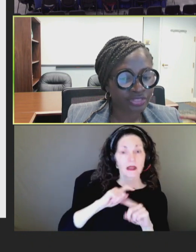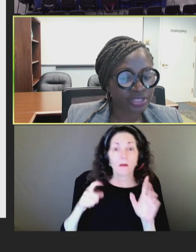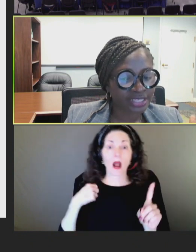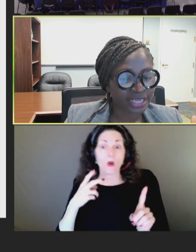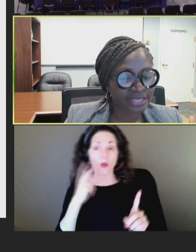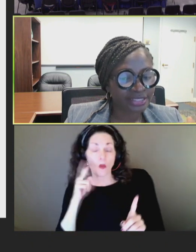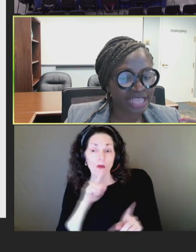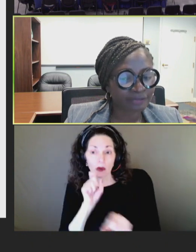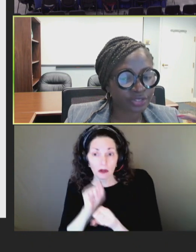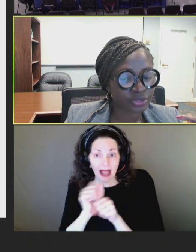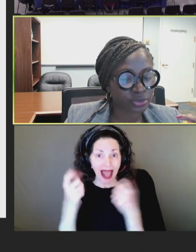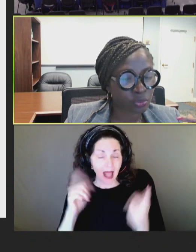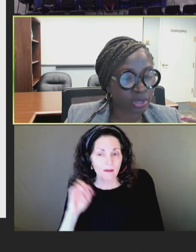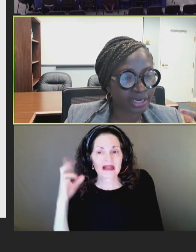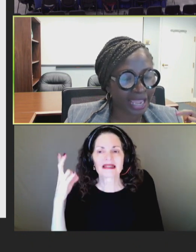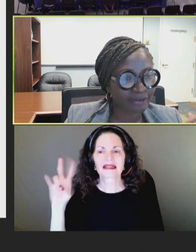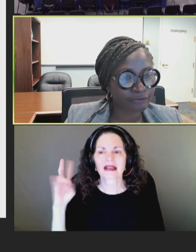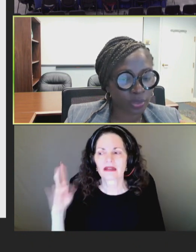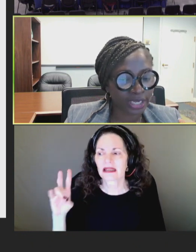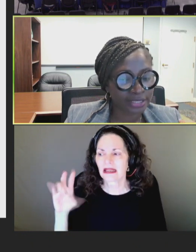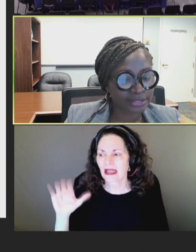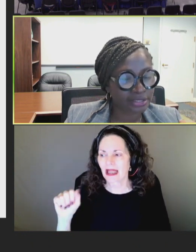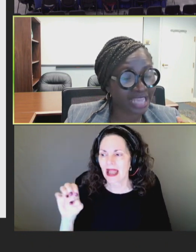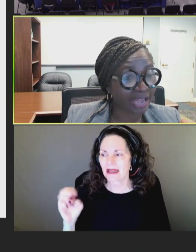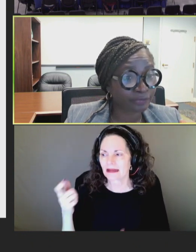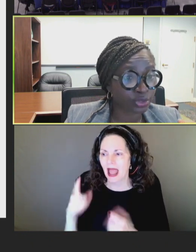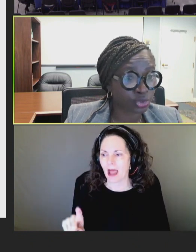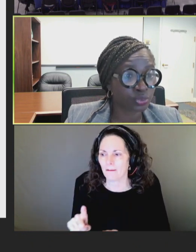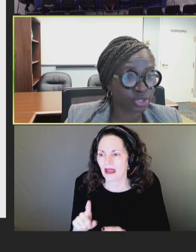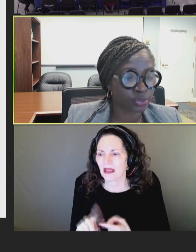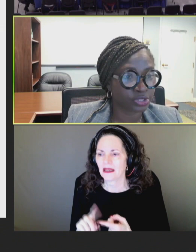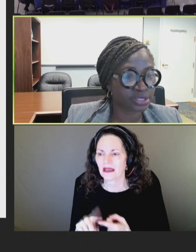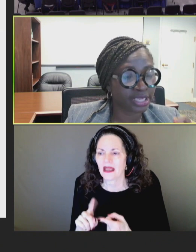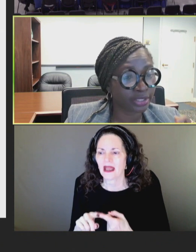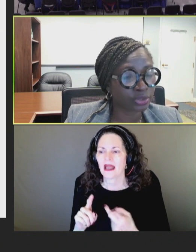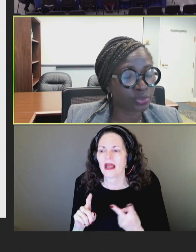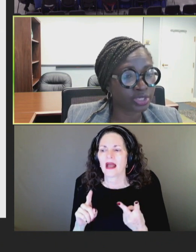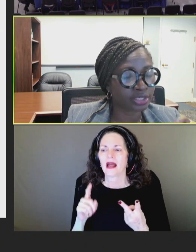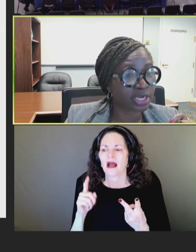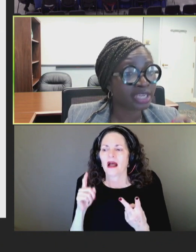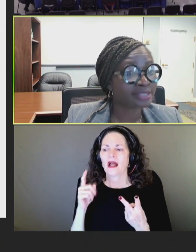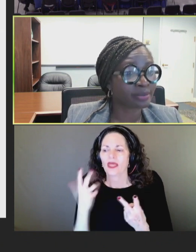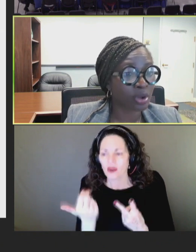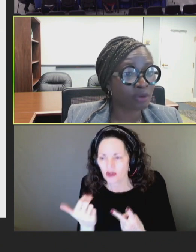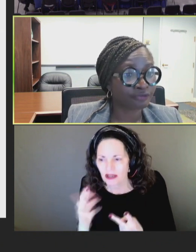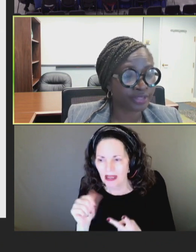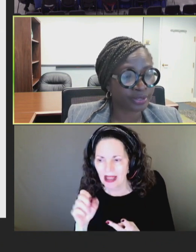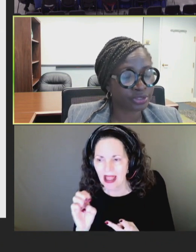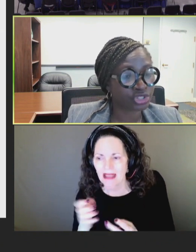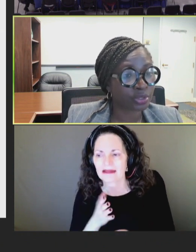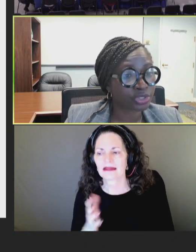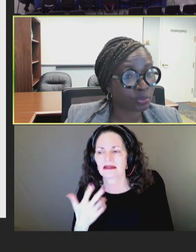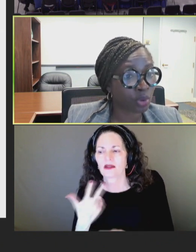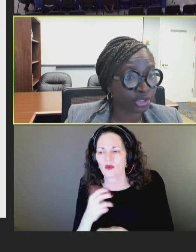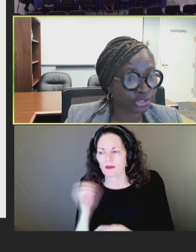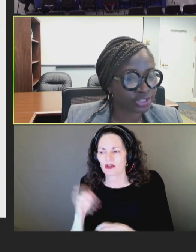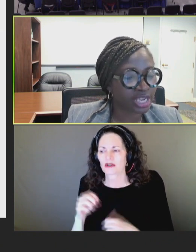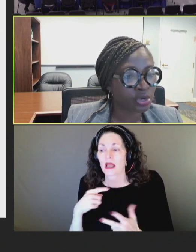13 cases after dose one and four cases after two doses, including some of the shelter workers